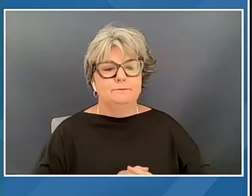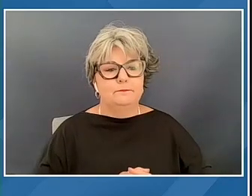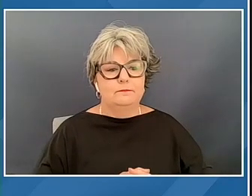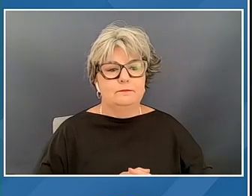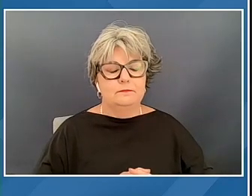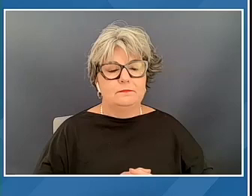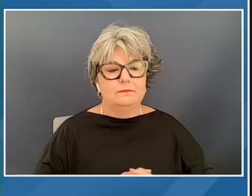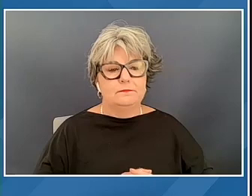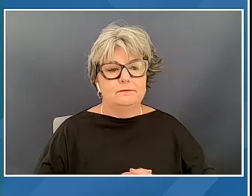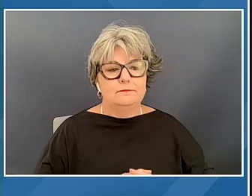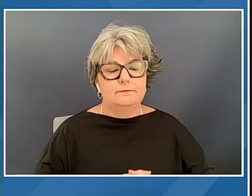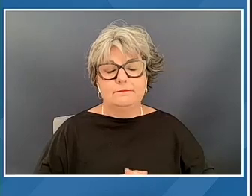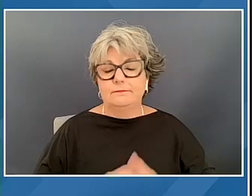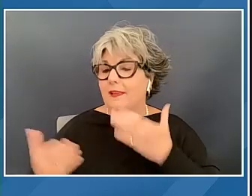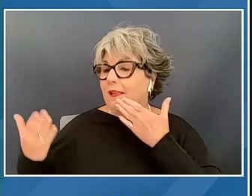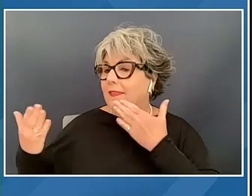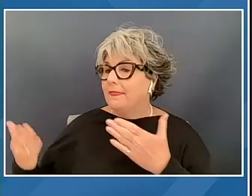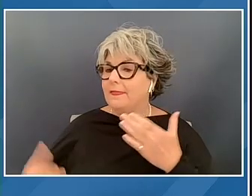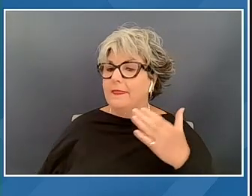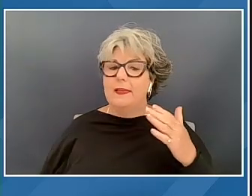Thank you. Kyra. Next, I have Richard.